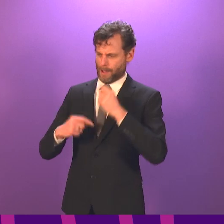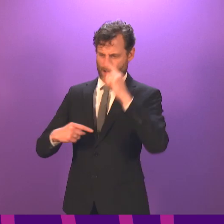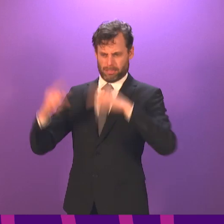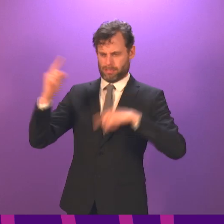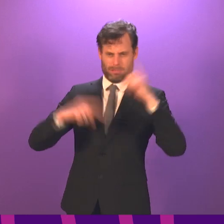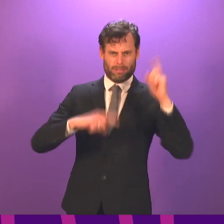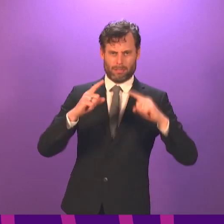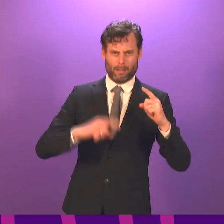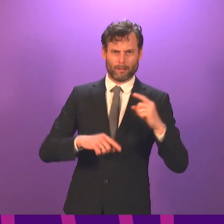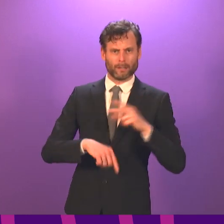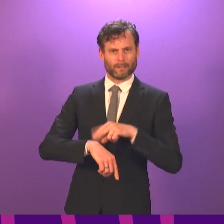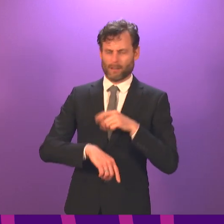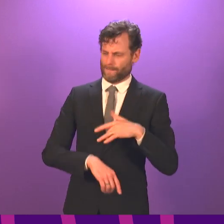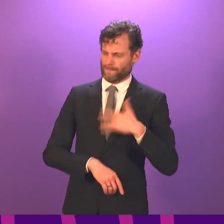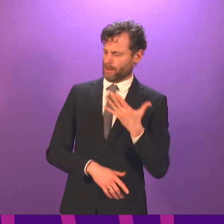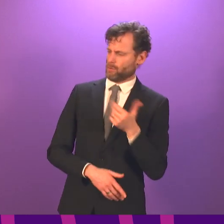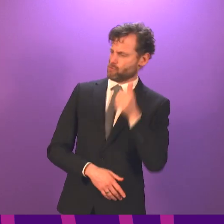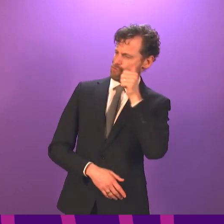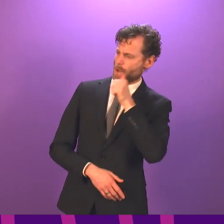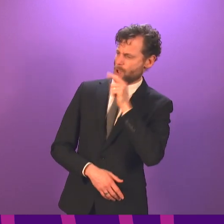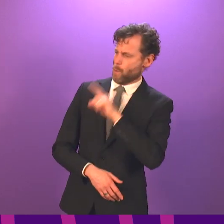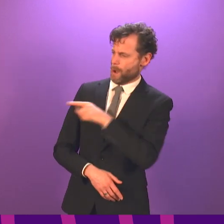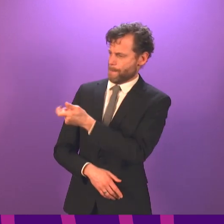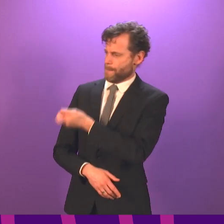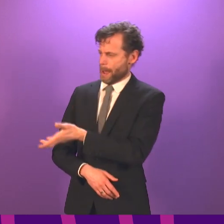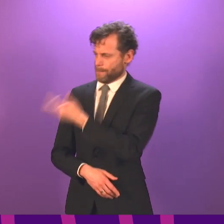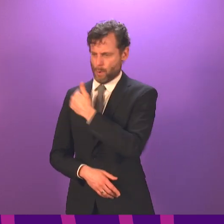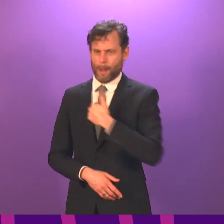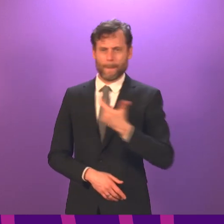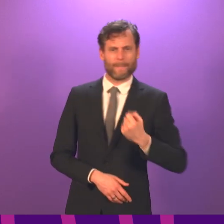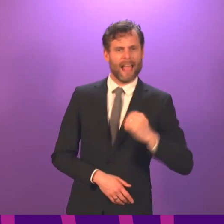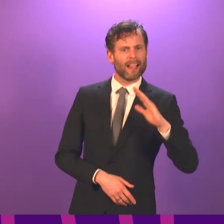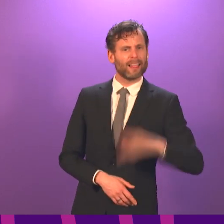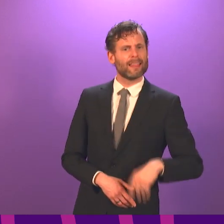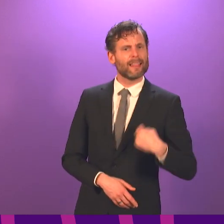the unfairness in pay rates was “harming solidarity among staff”. Is the First Minister